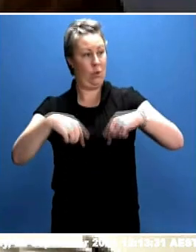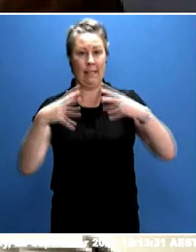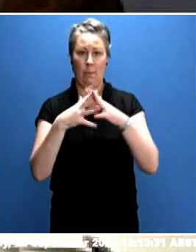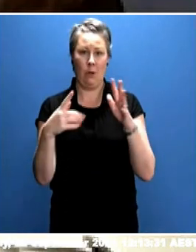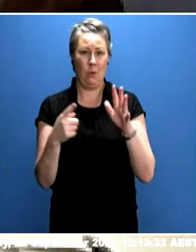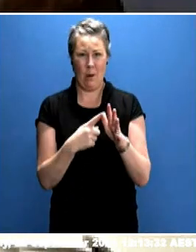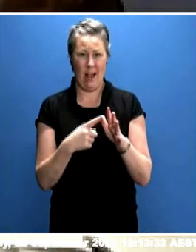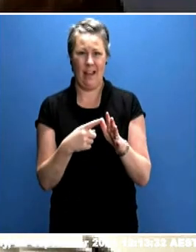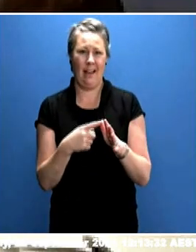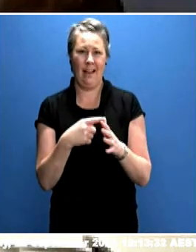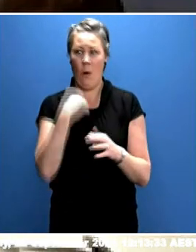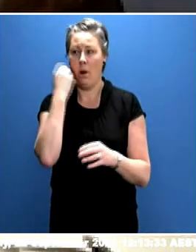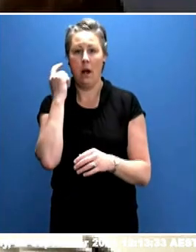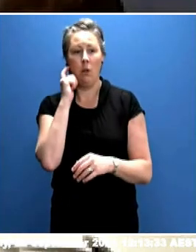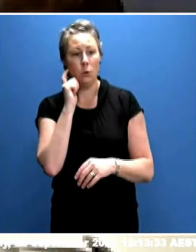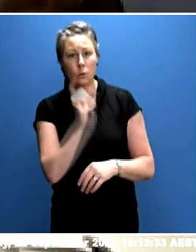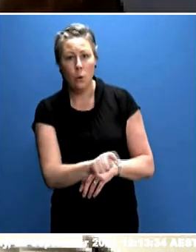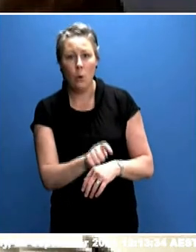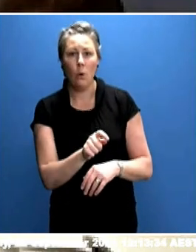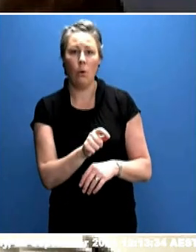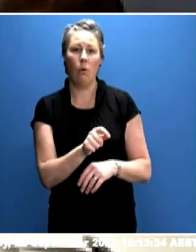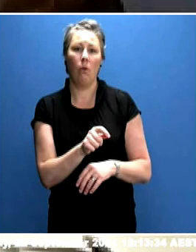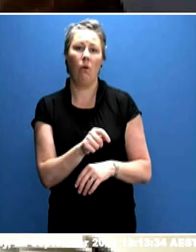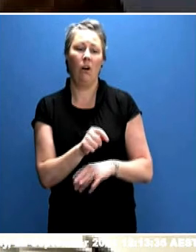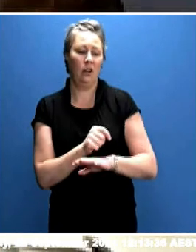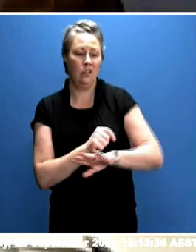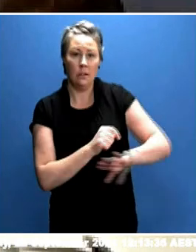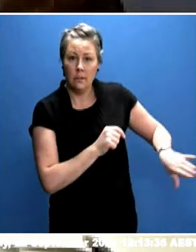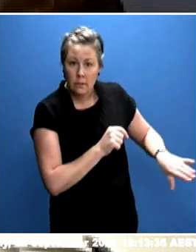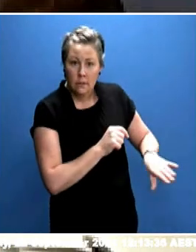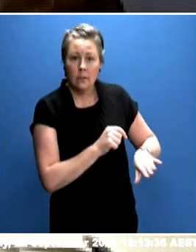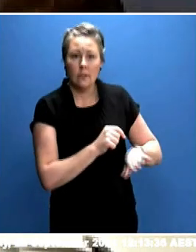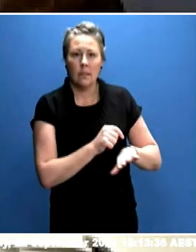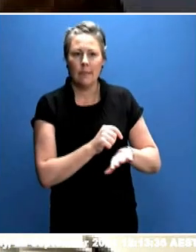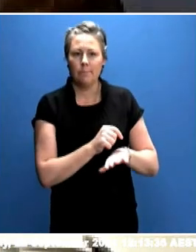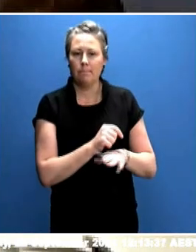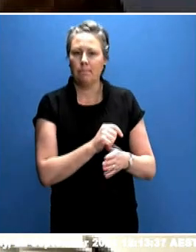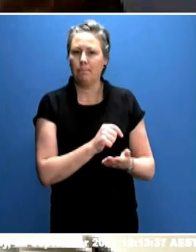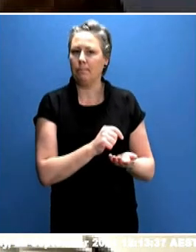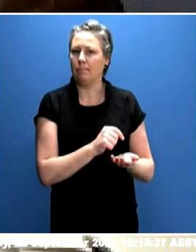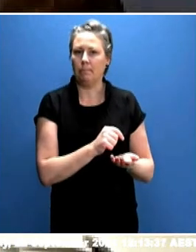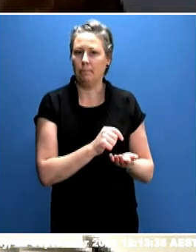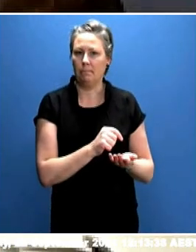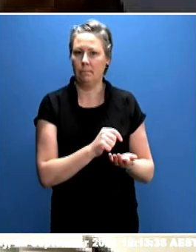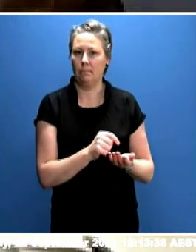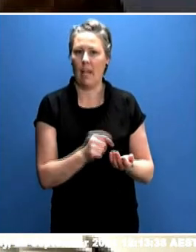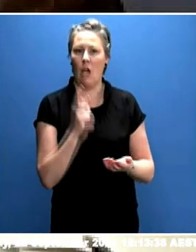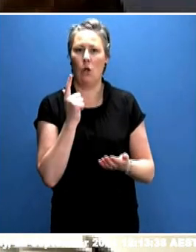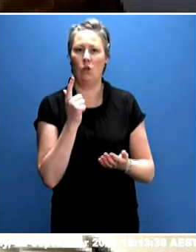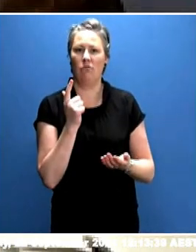are so regularly ignored, sidelined, and removed from the picture,